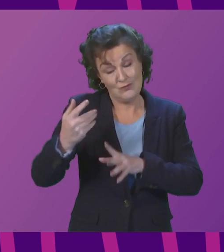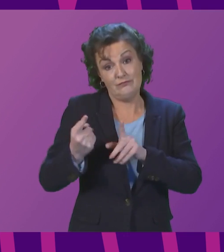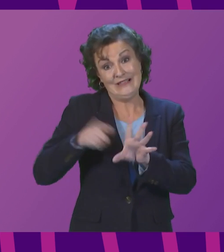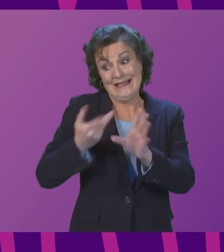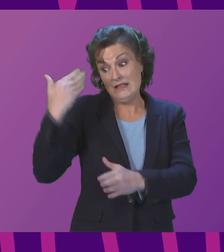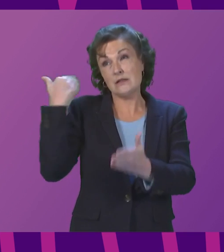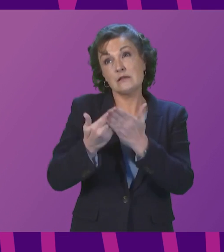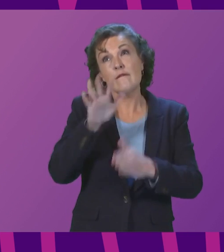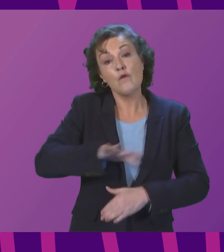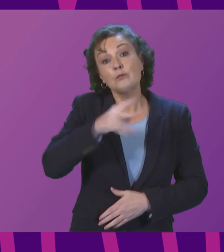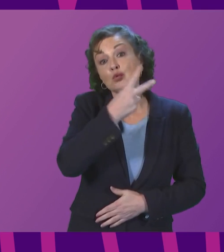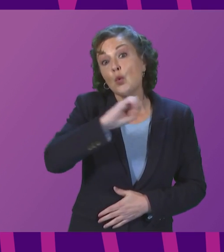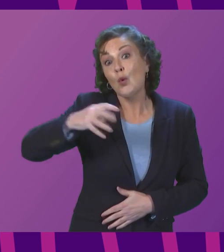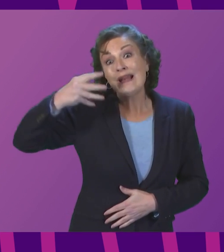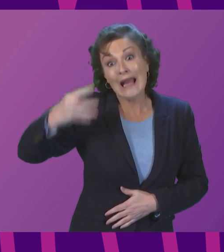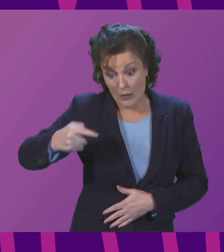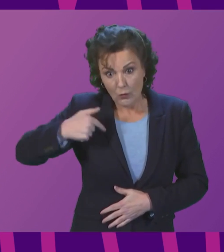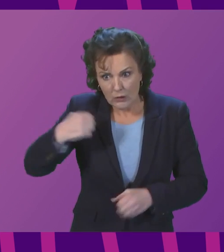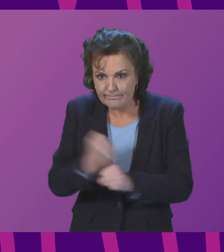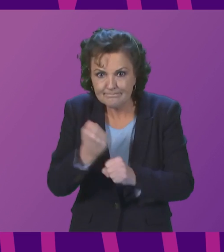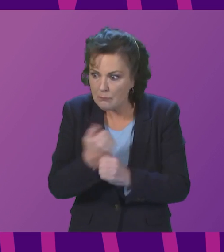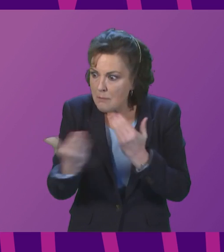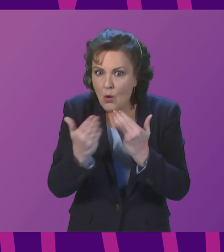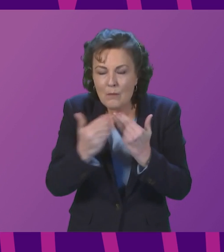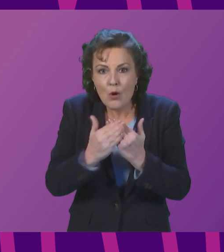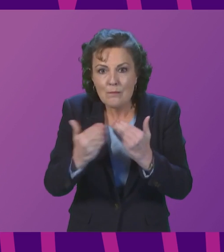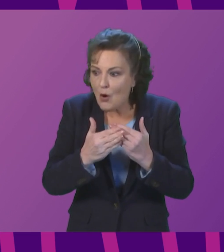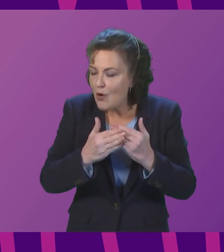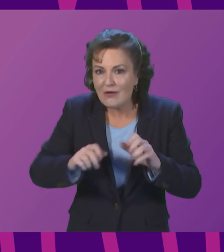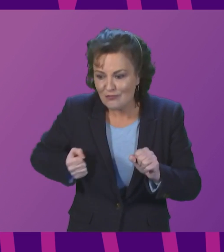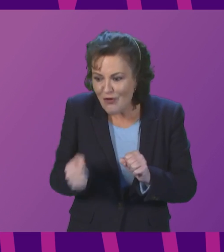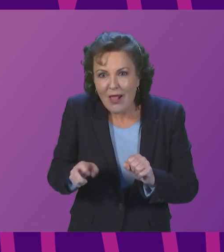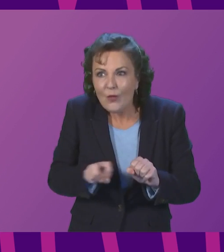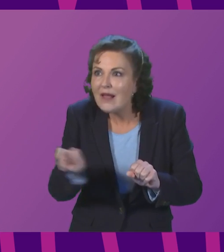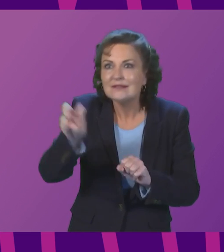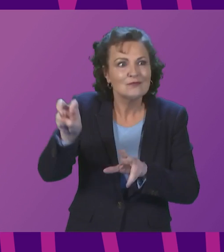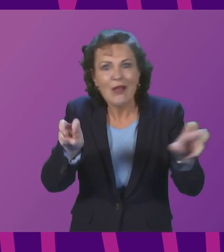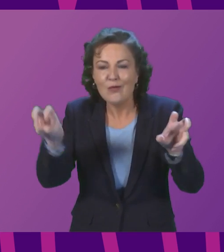Since 2009, the communities of Alloa, Laurencekirk, Armadale, Blackridge, Caldercruix, Conon Bridge,